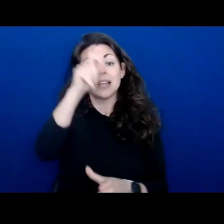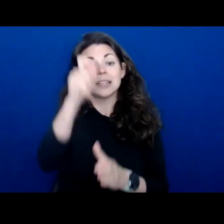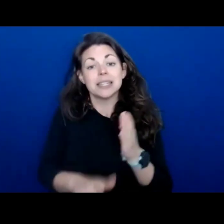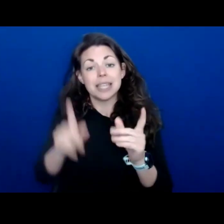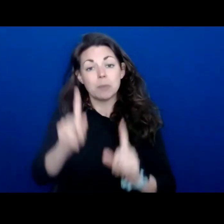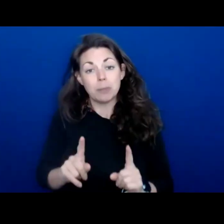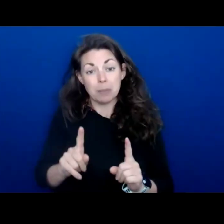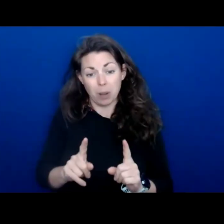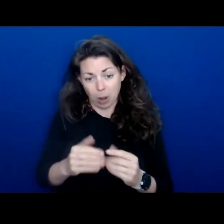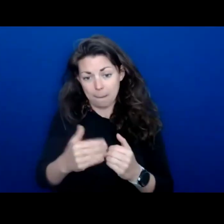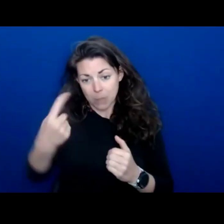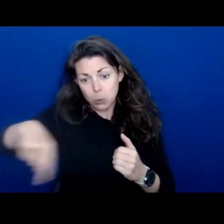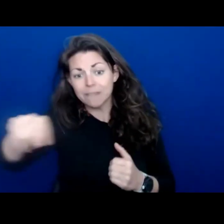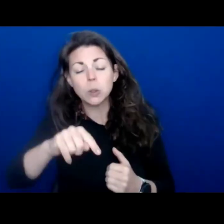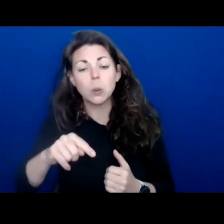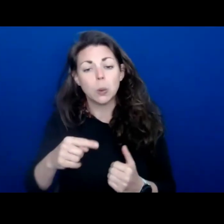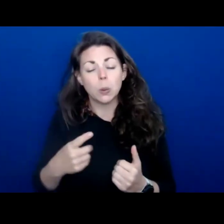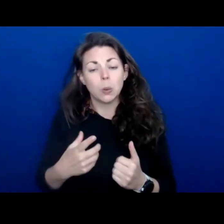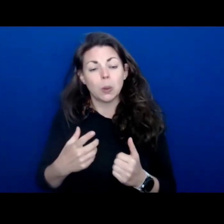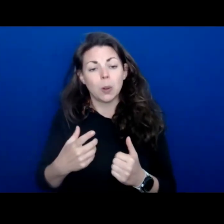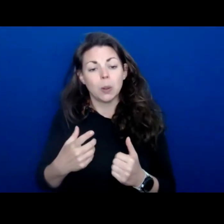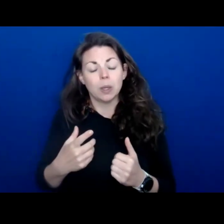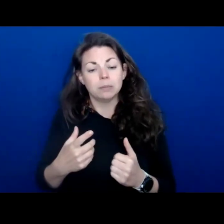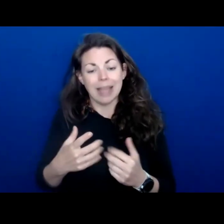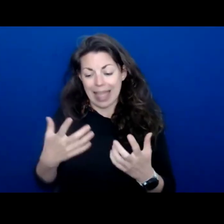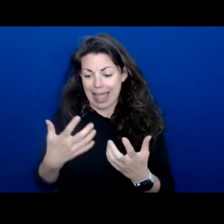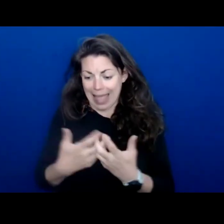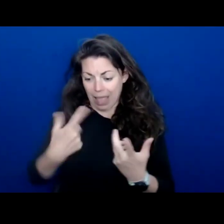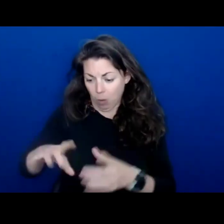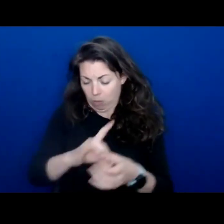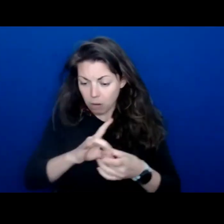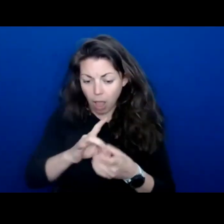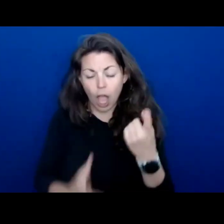in the audience today I'm sure, how we can kind of bring about that change and how to balance